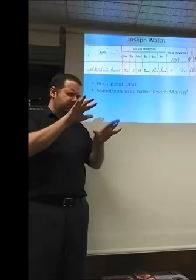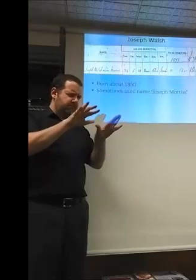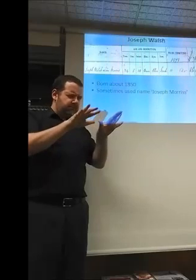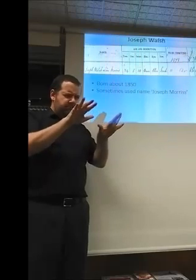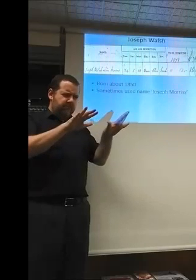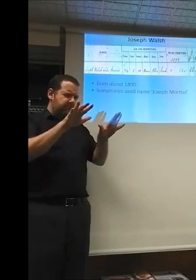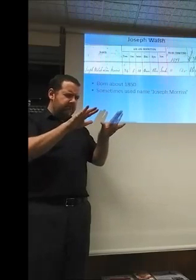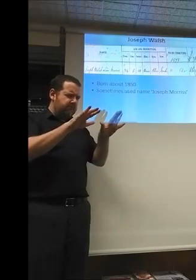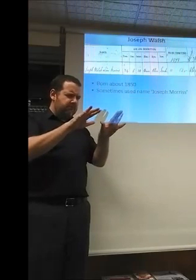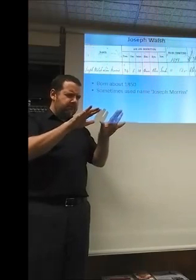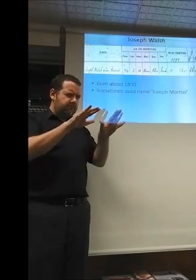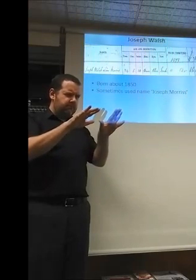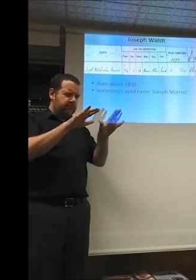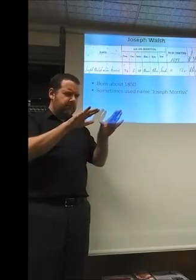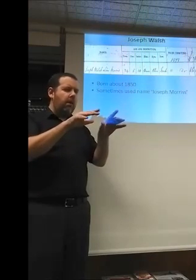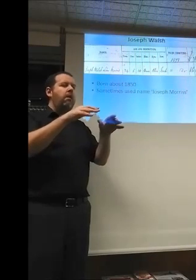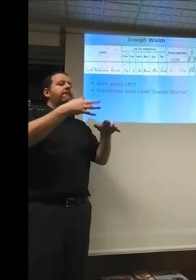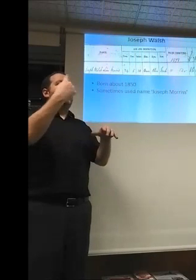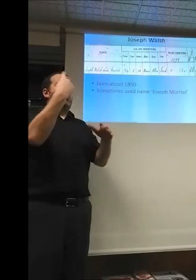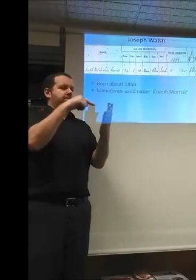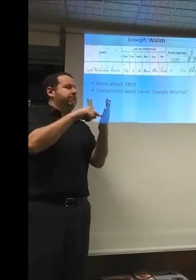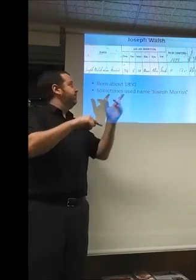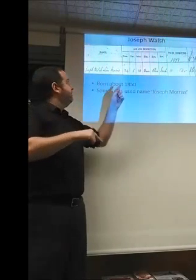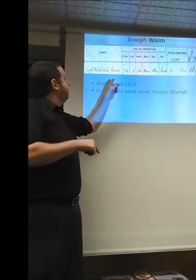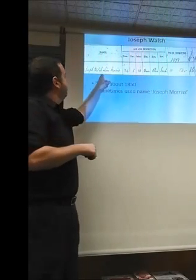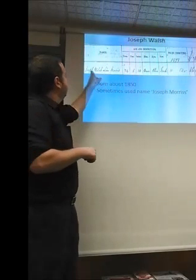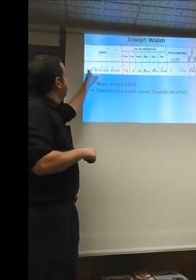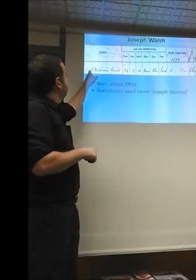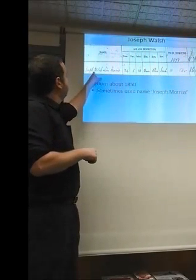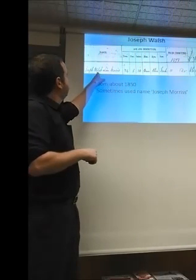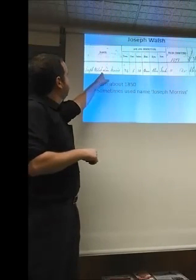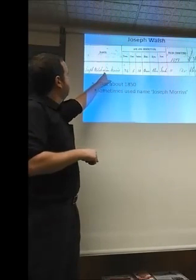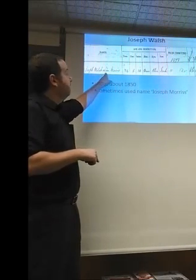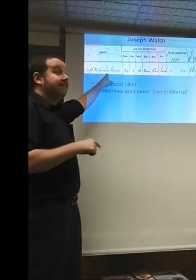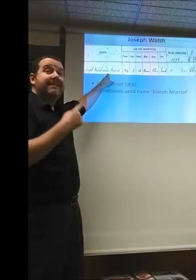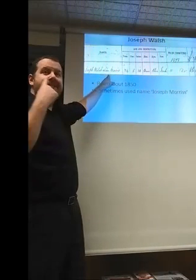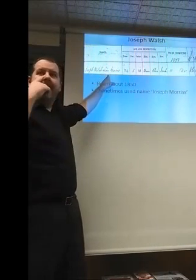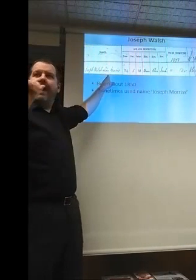And who interpreted for him?